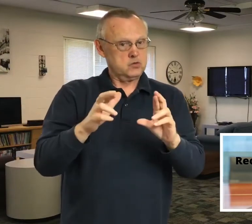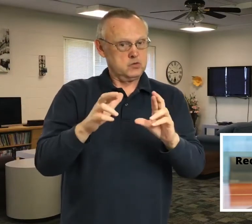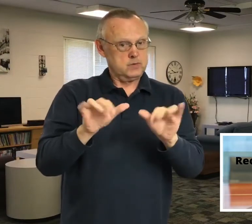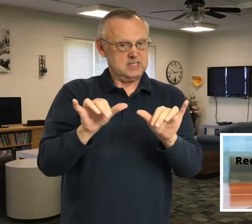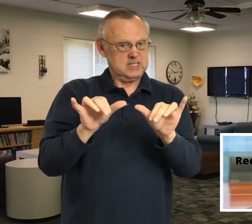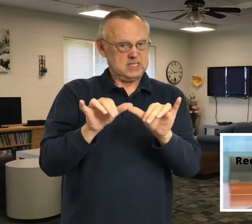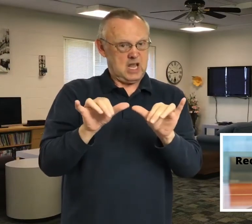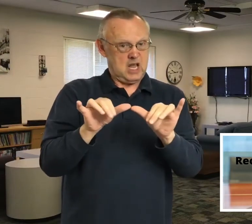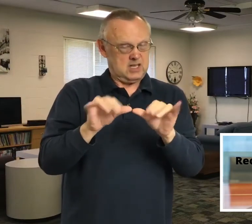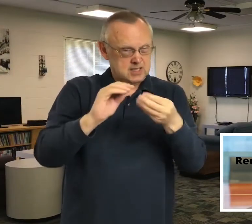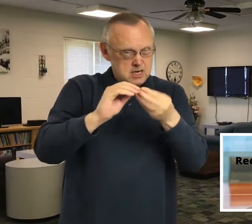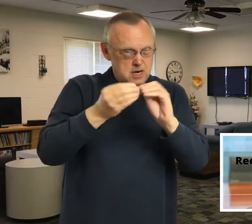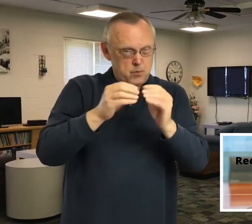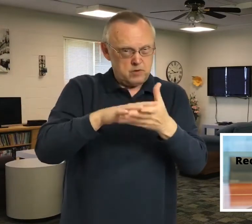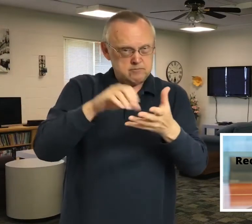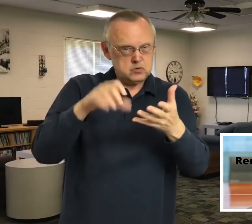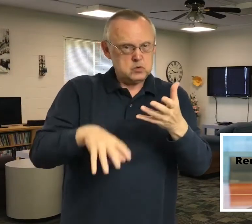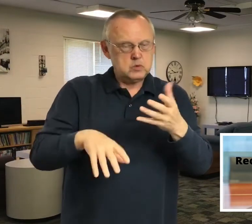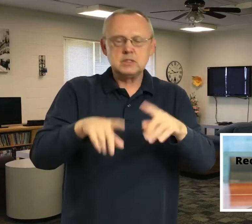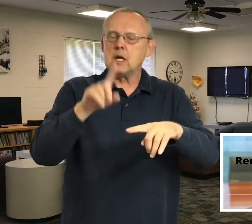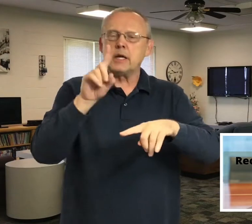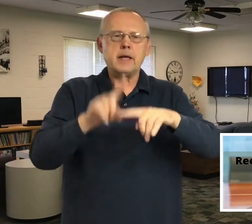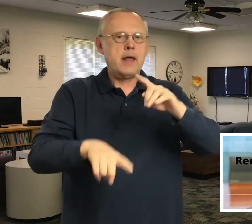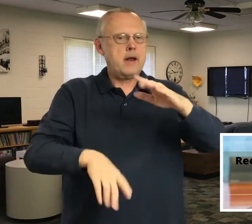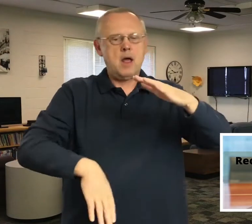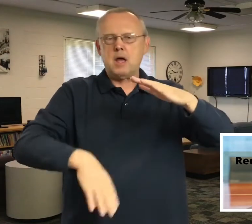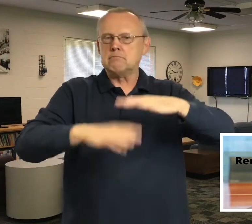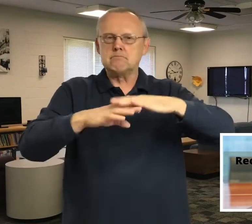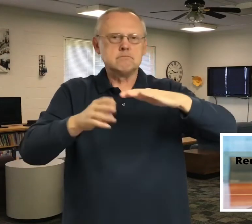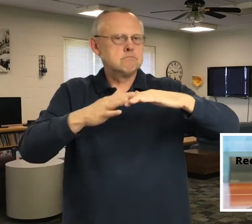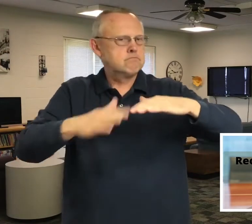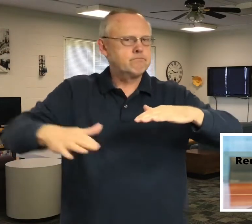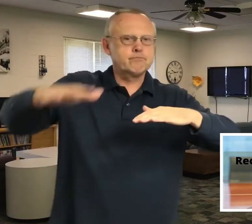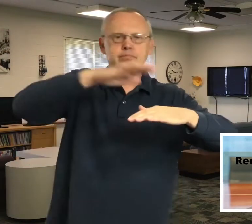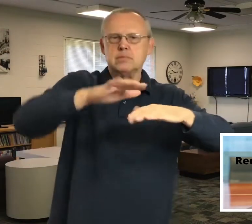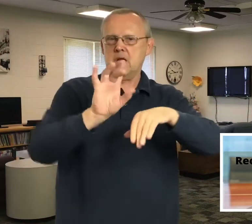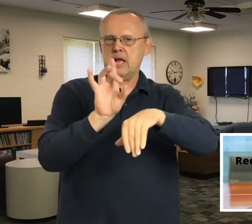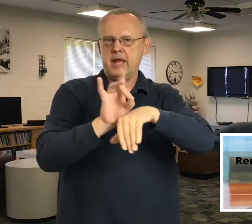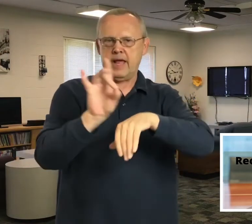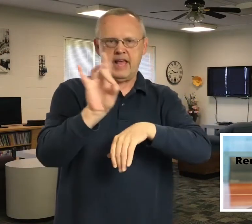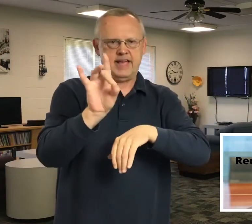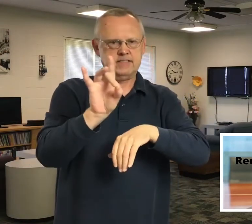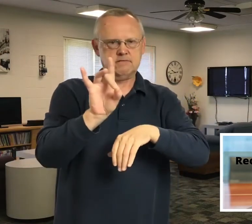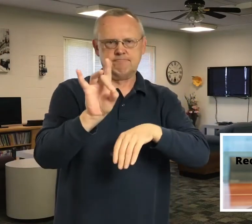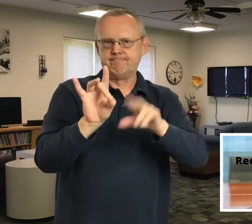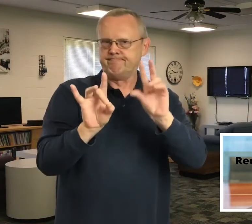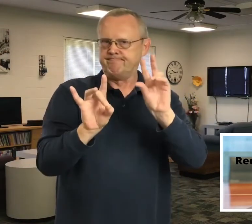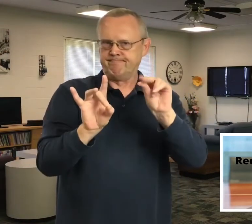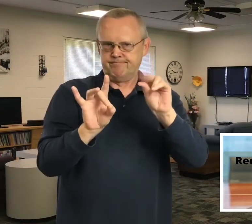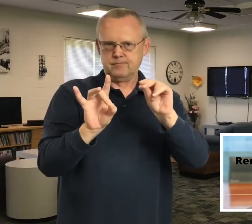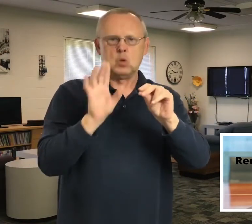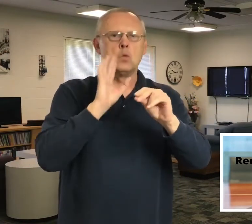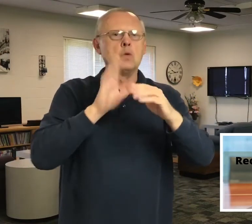Also, classroom size cannot go above eight students in a single class.